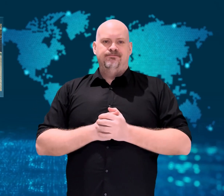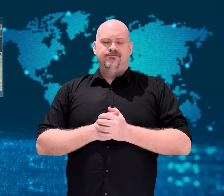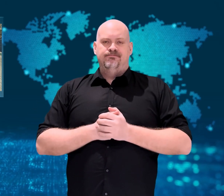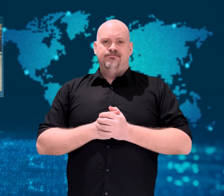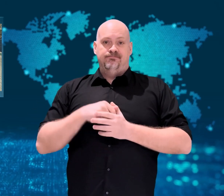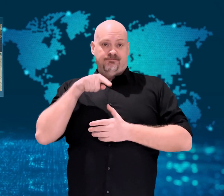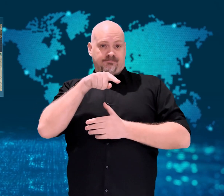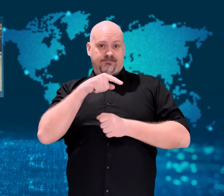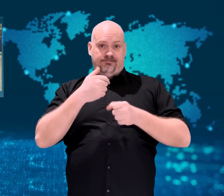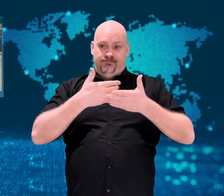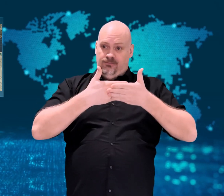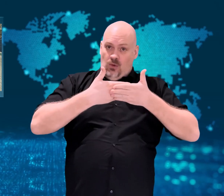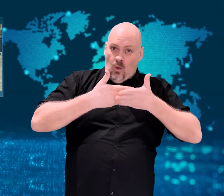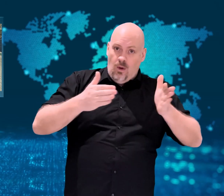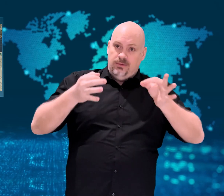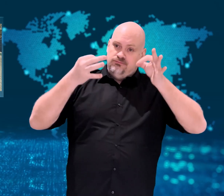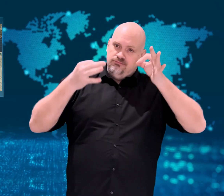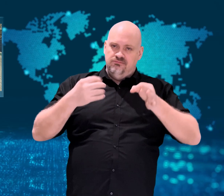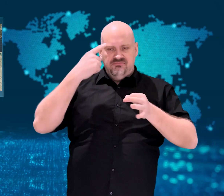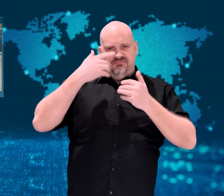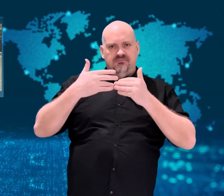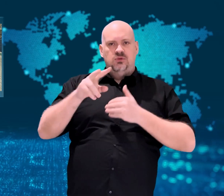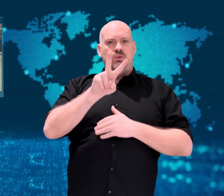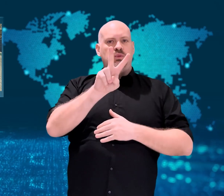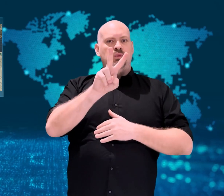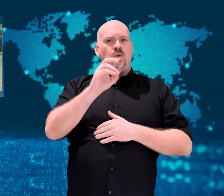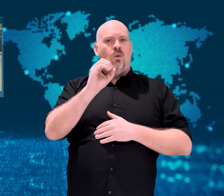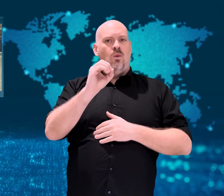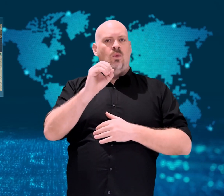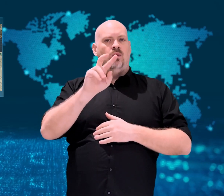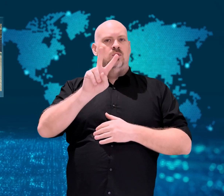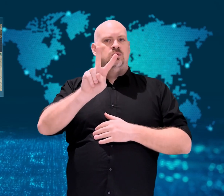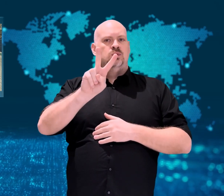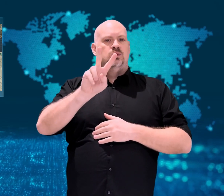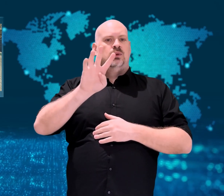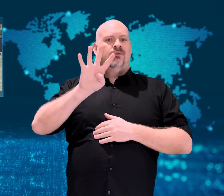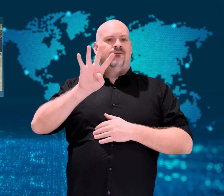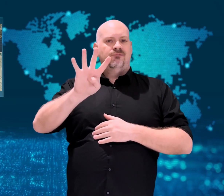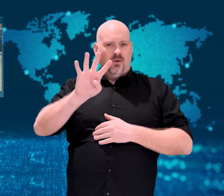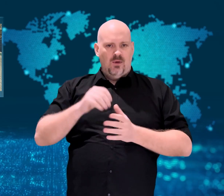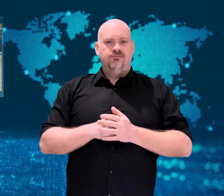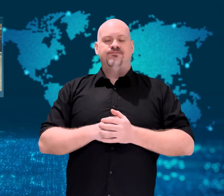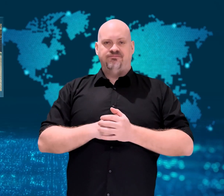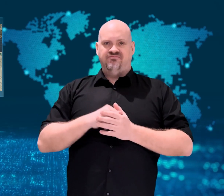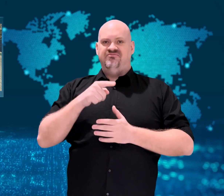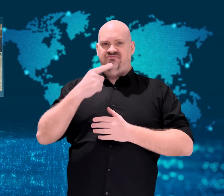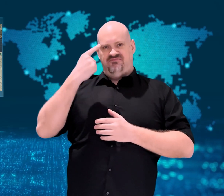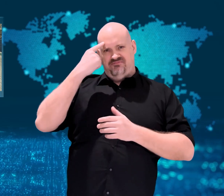more than 5,000 megawatts of electricity.